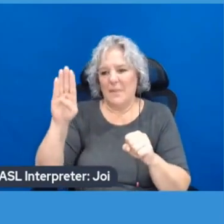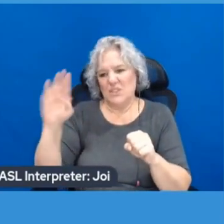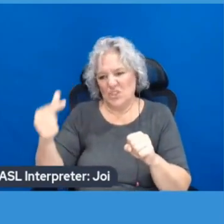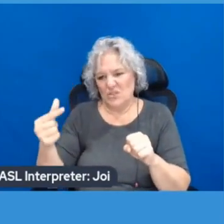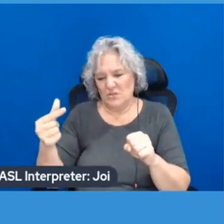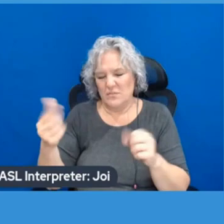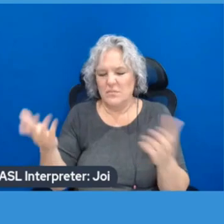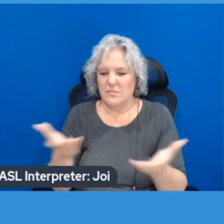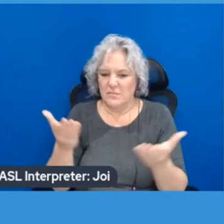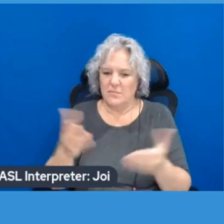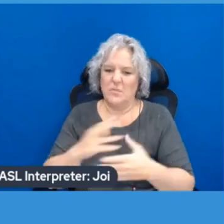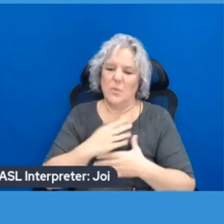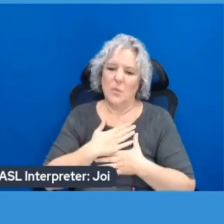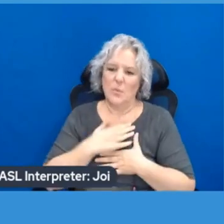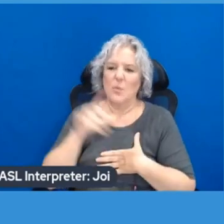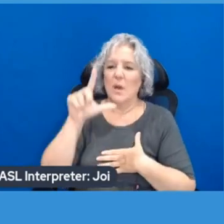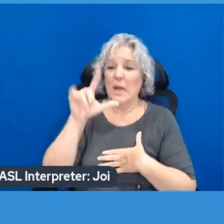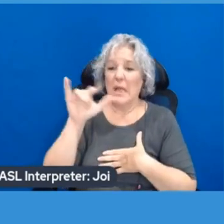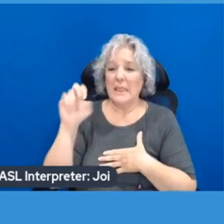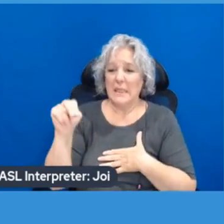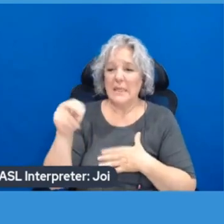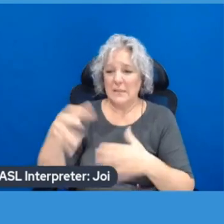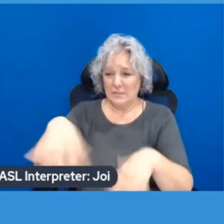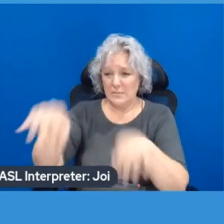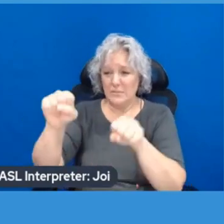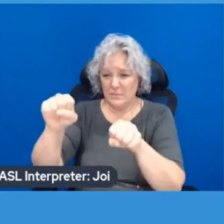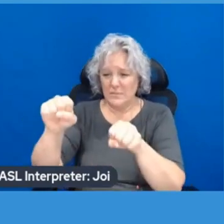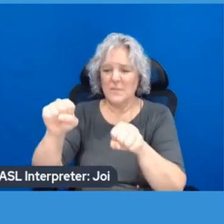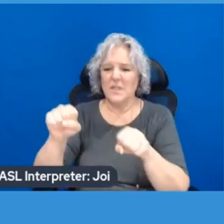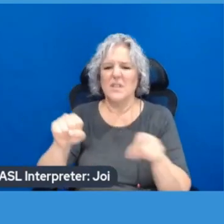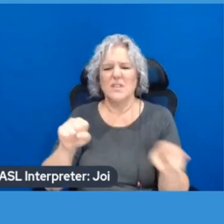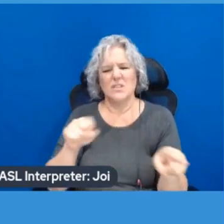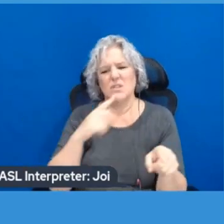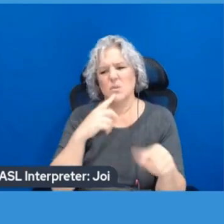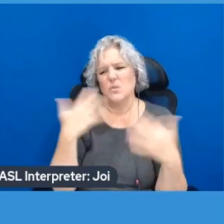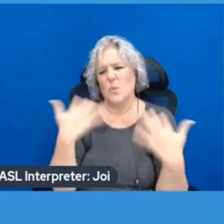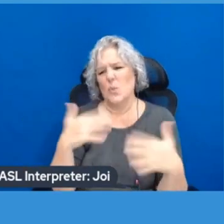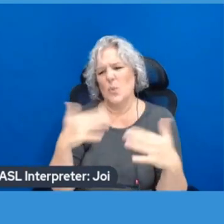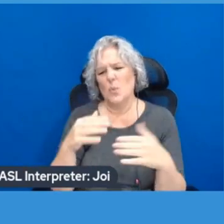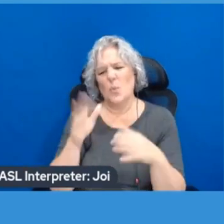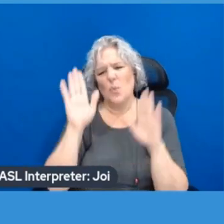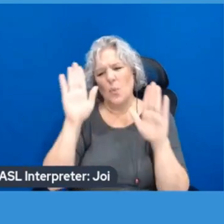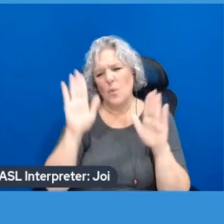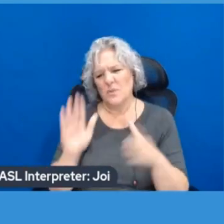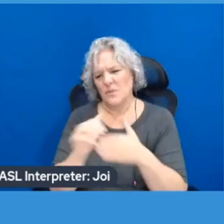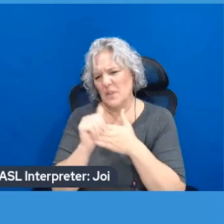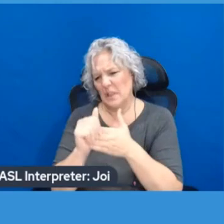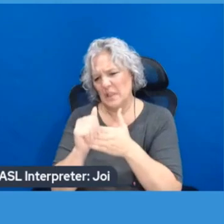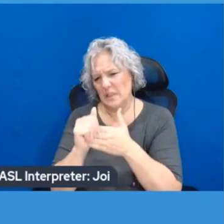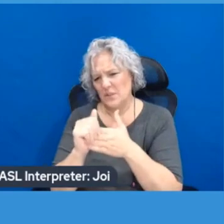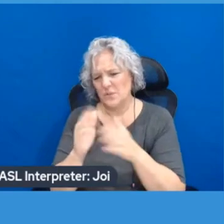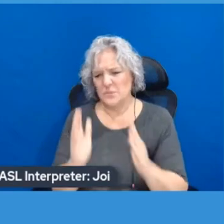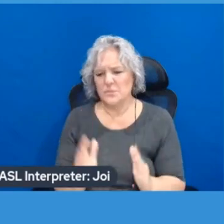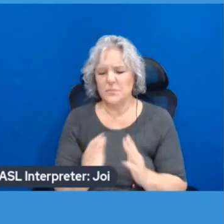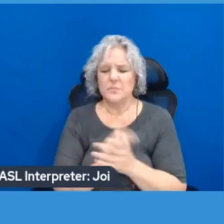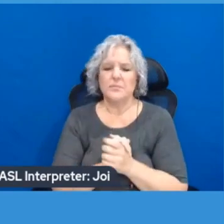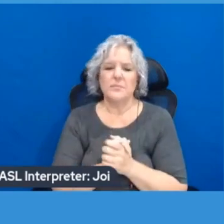Lynn was an exceptional leader in her own right. One of her notable contributions to the field